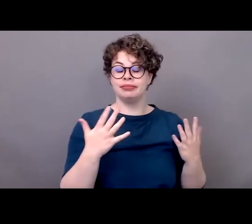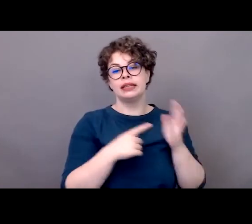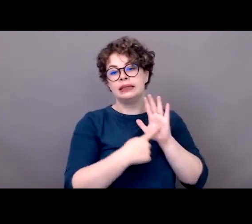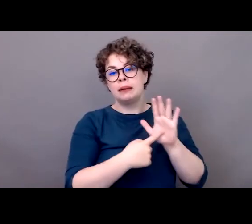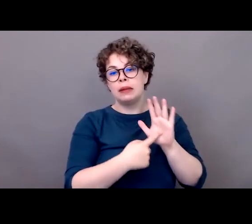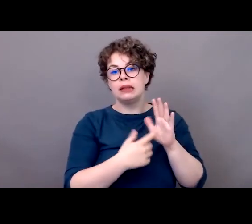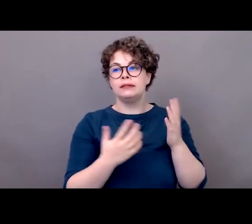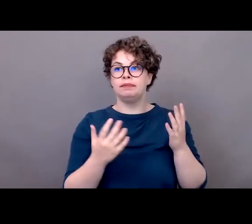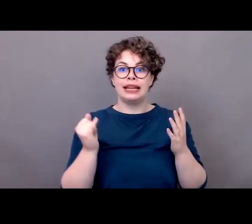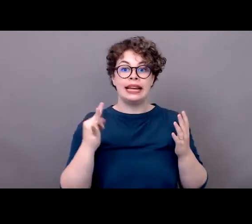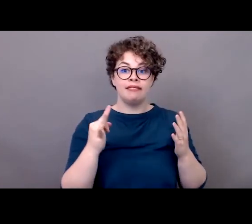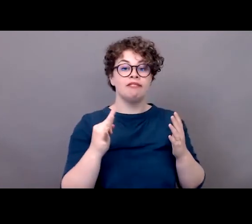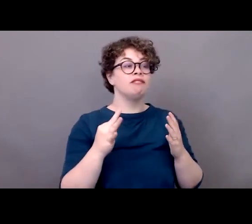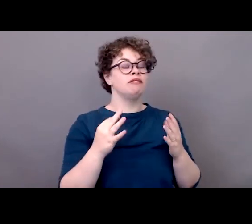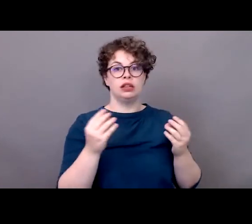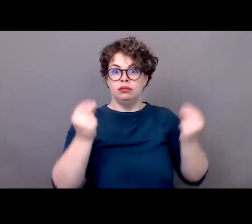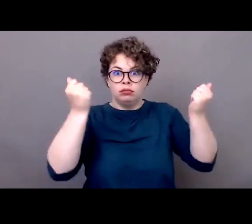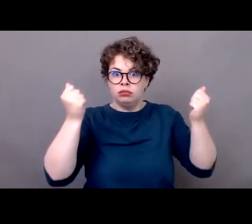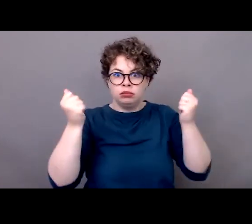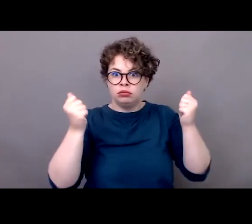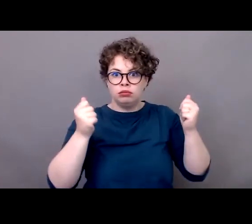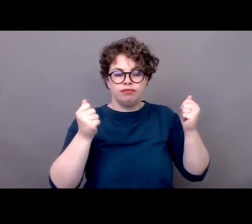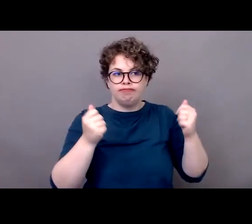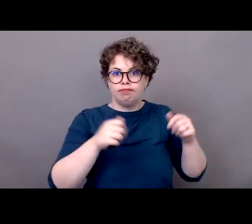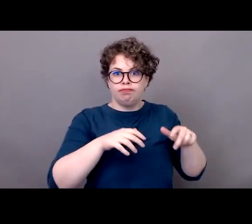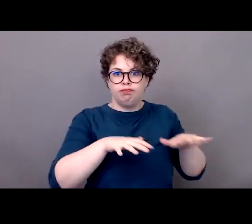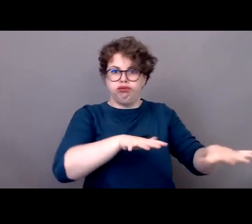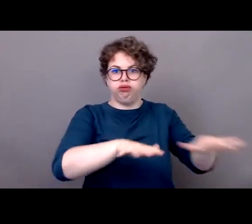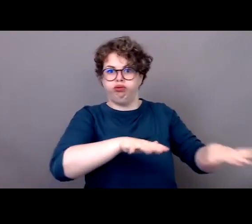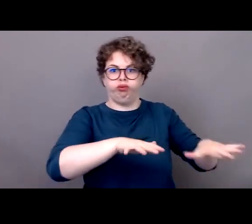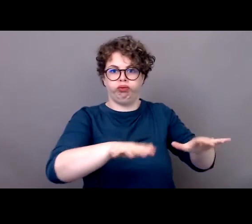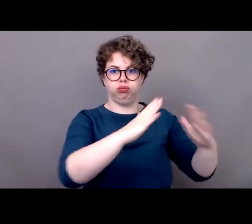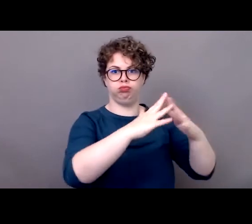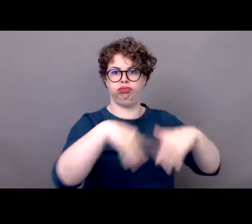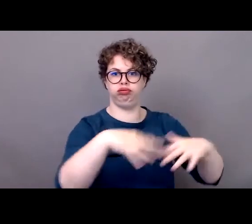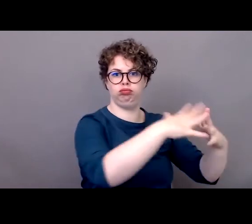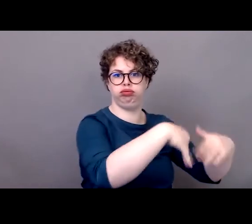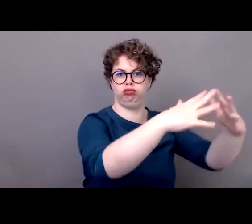crisis, an earthquake, for example it is very hard to collect detailed, individual data early in the